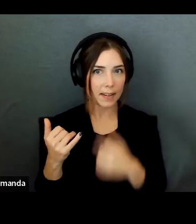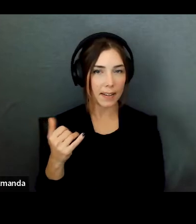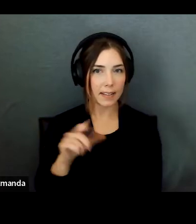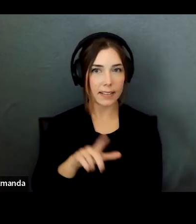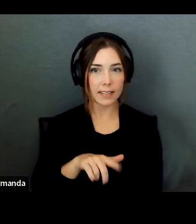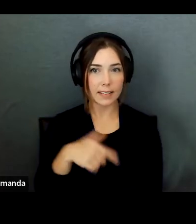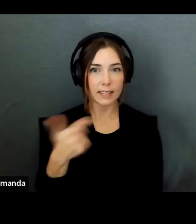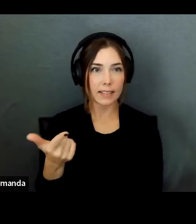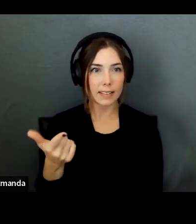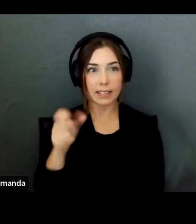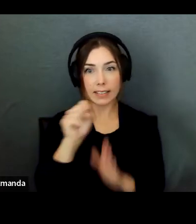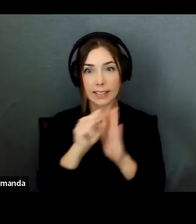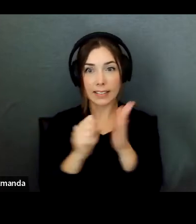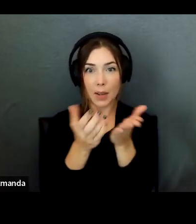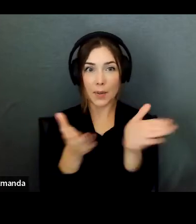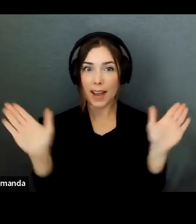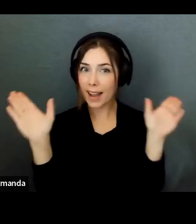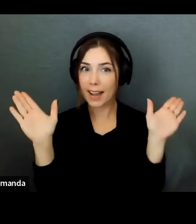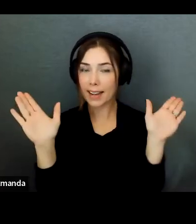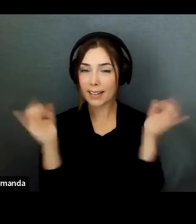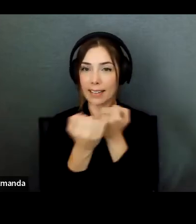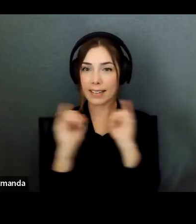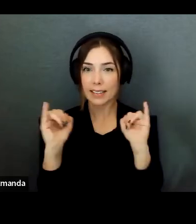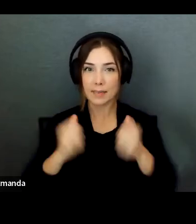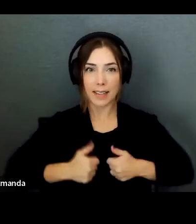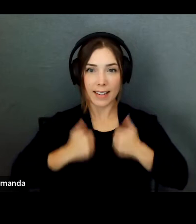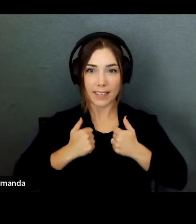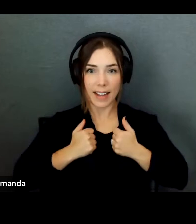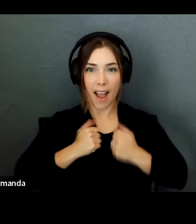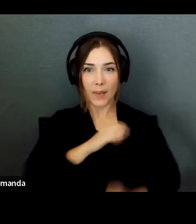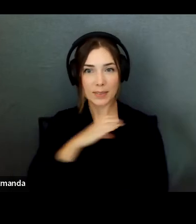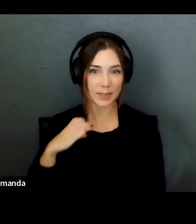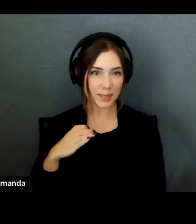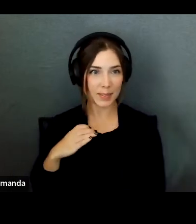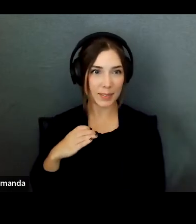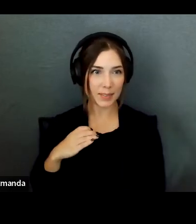I'm thrilled to pass it over to Amber.